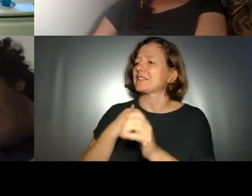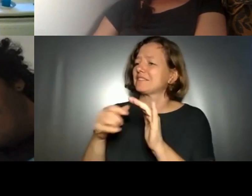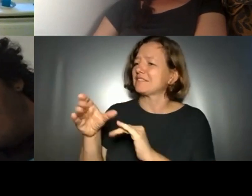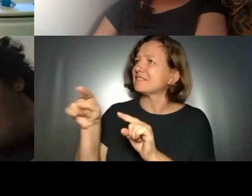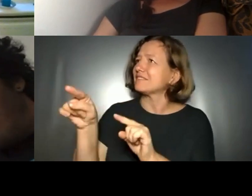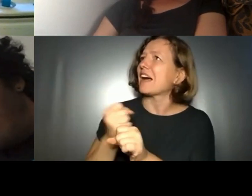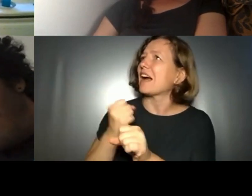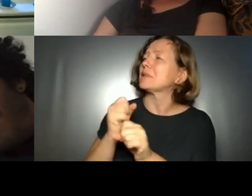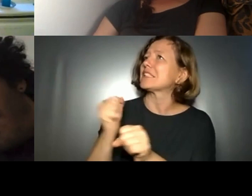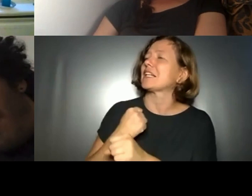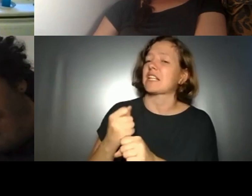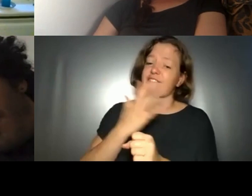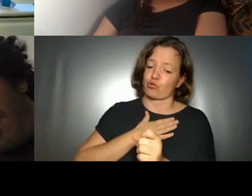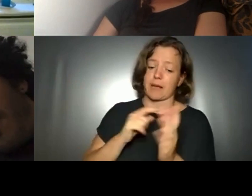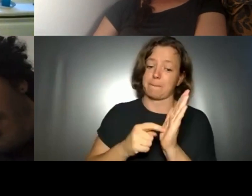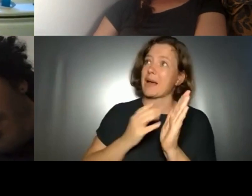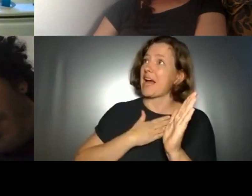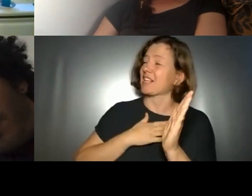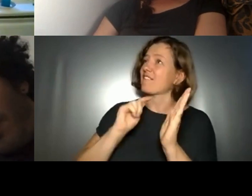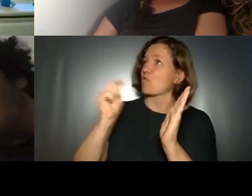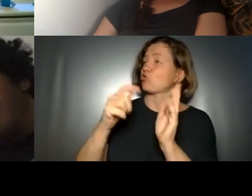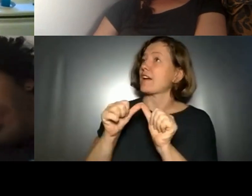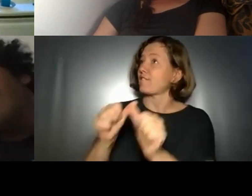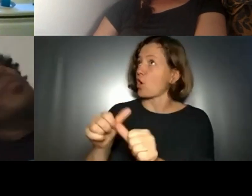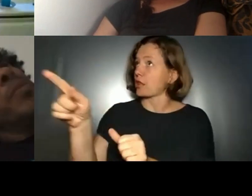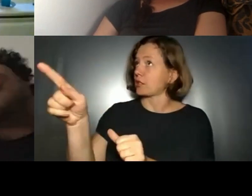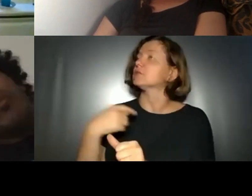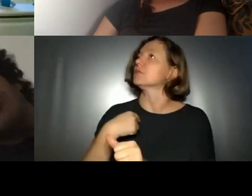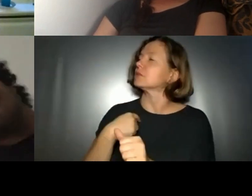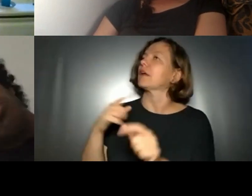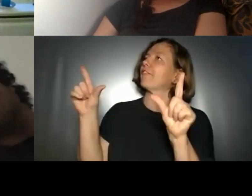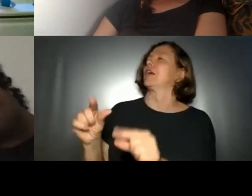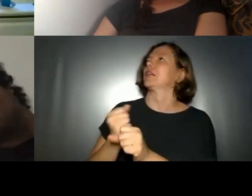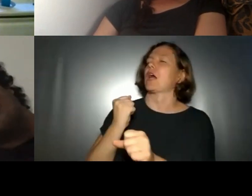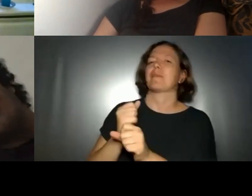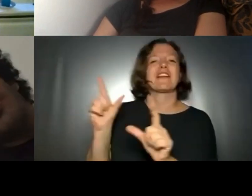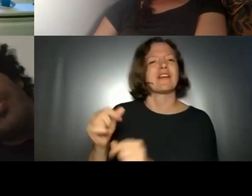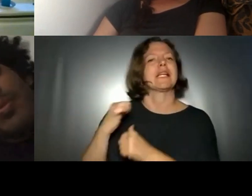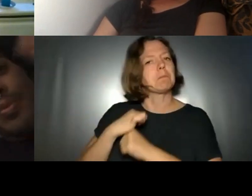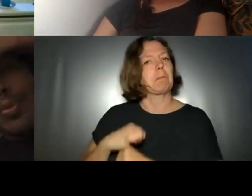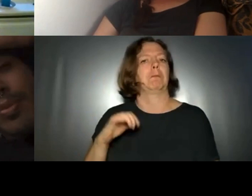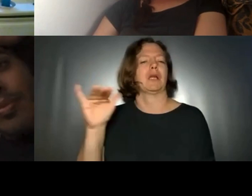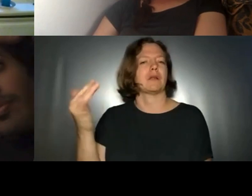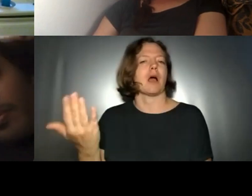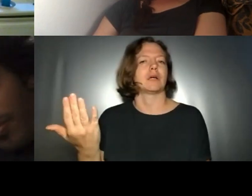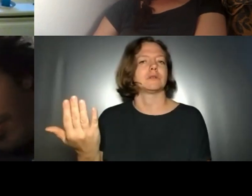And that goes from like technicians to the acknowledgment of what creating access actually means